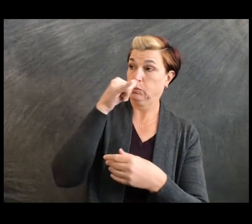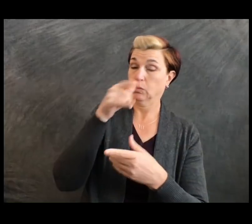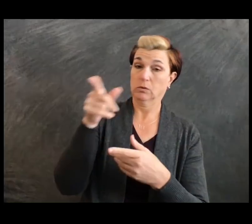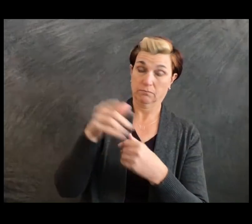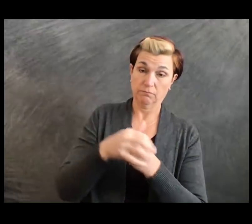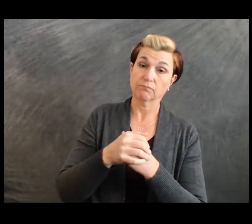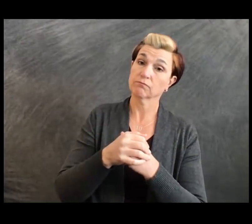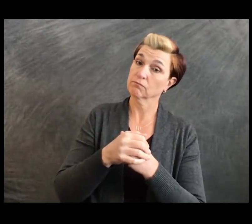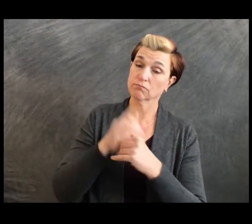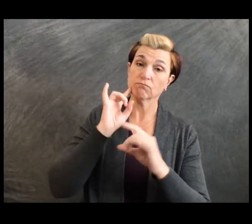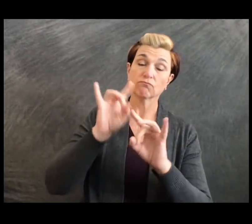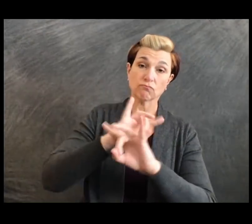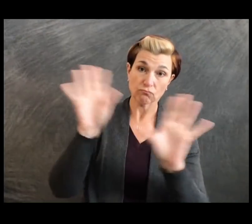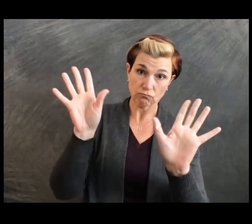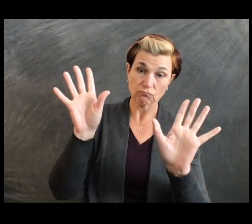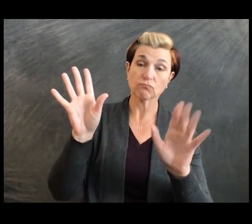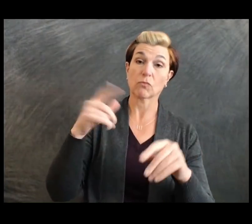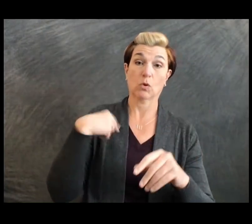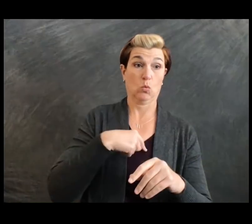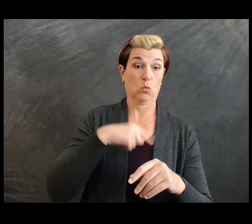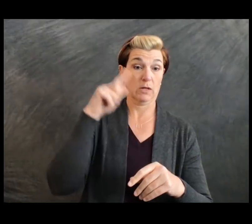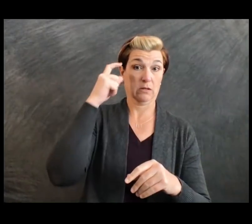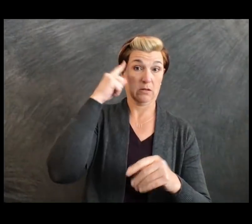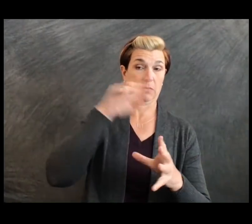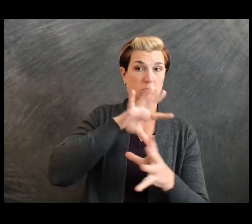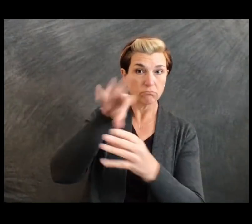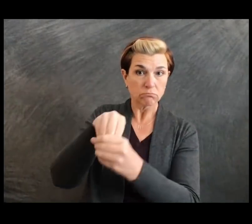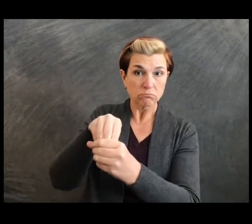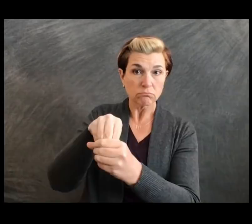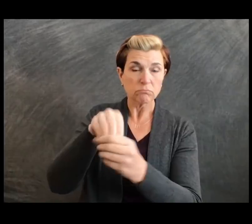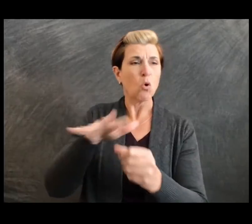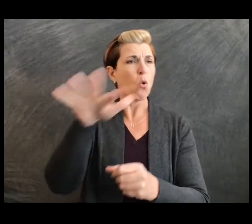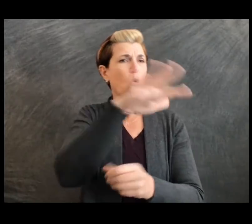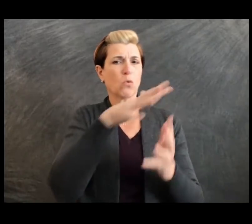response all over the country and I want to thank all the people in the federal